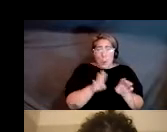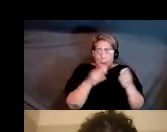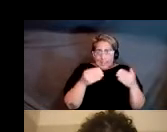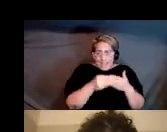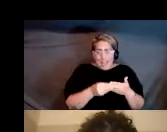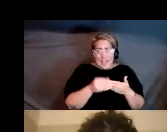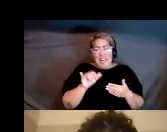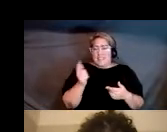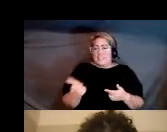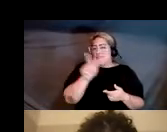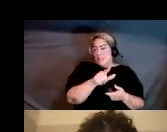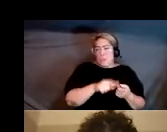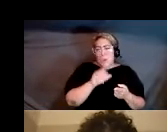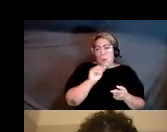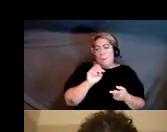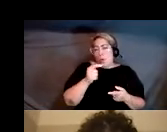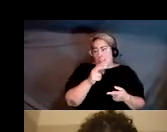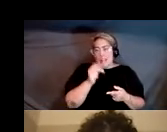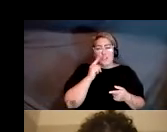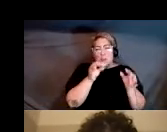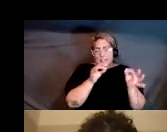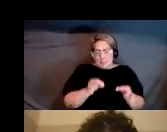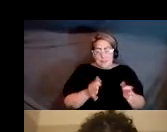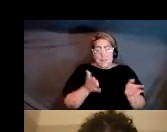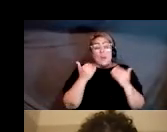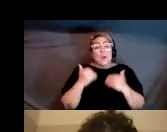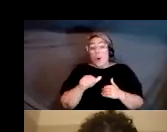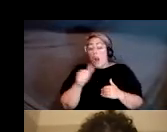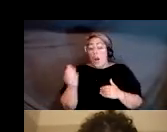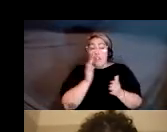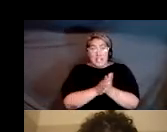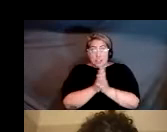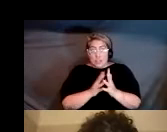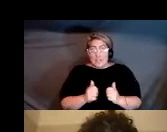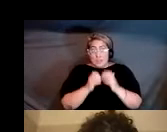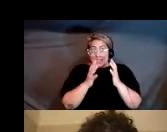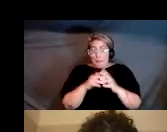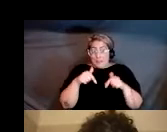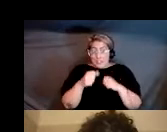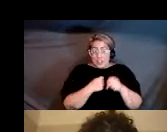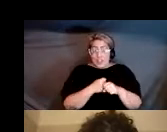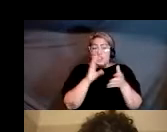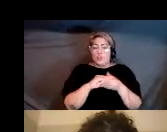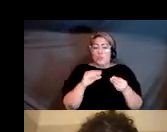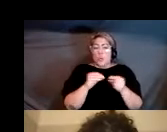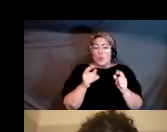of the initiatives we did last year was called stories from the stage. If you go on our website